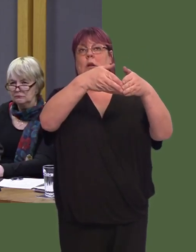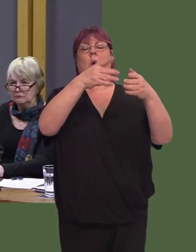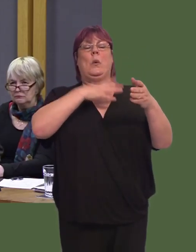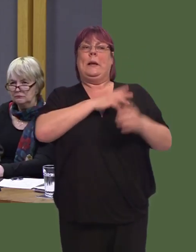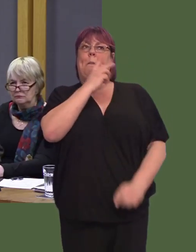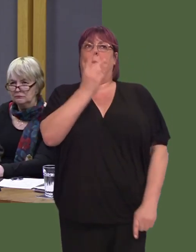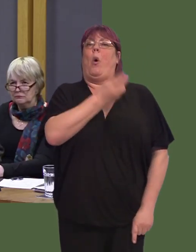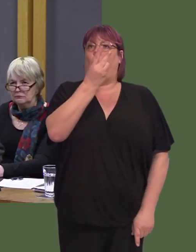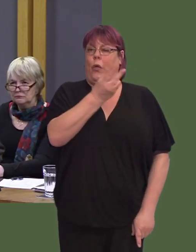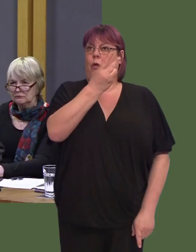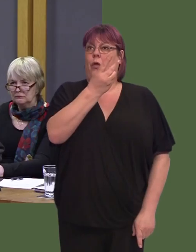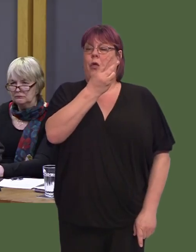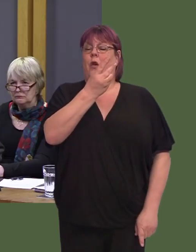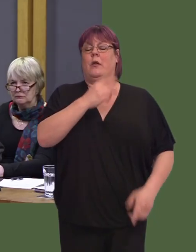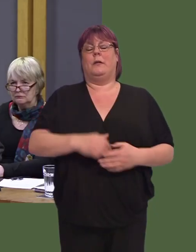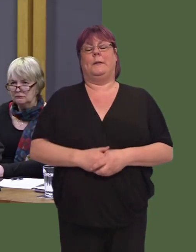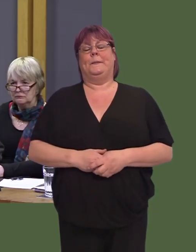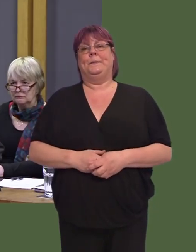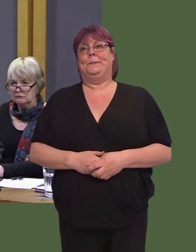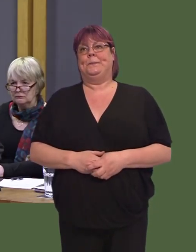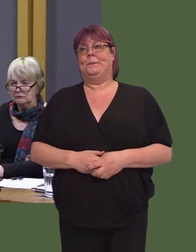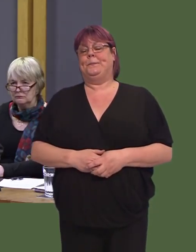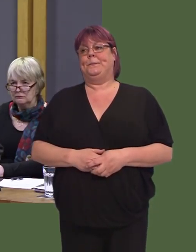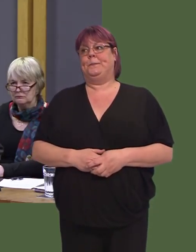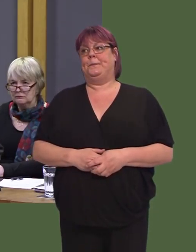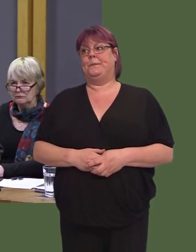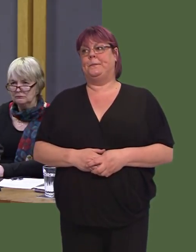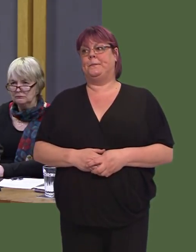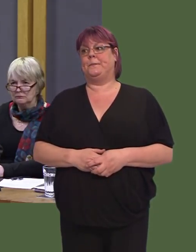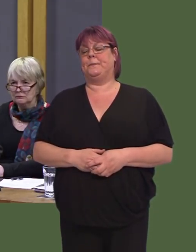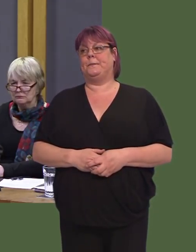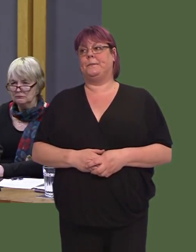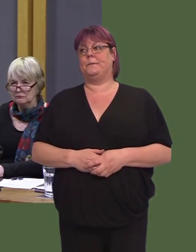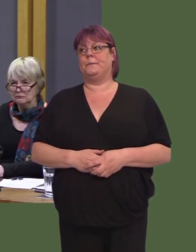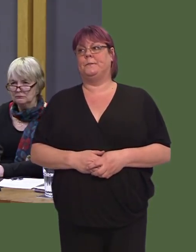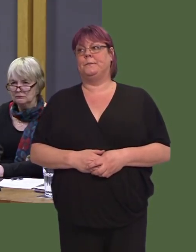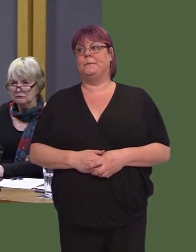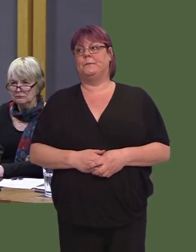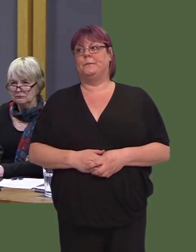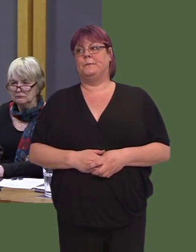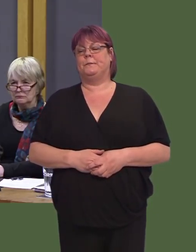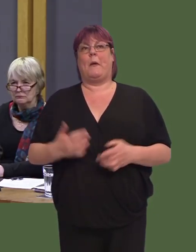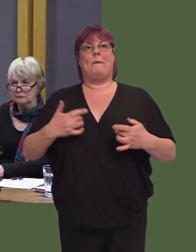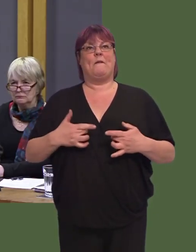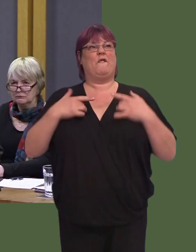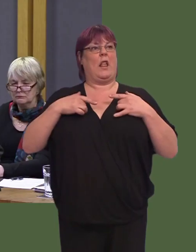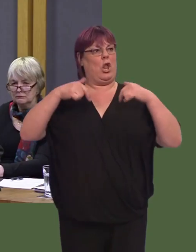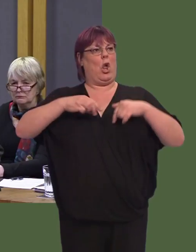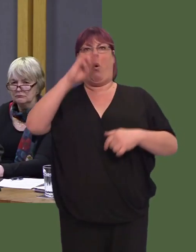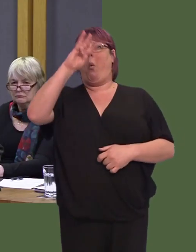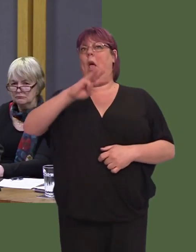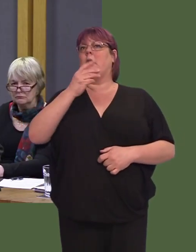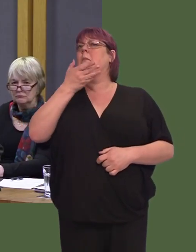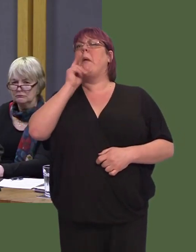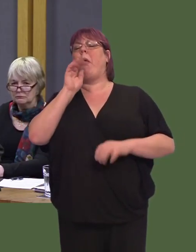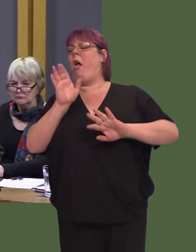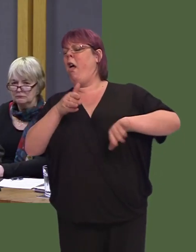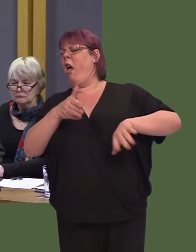It feels as if, at every corner, the Welsh position is being undermined and undercut